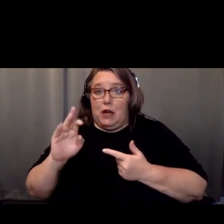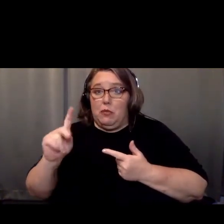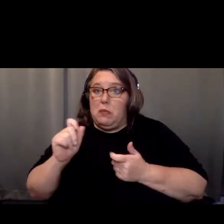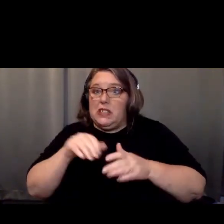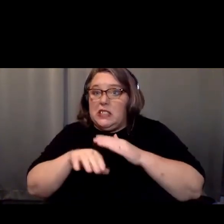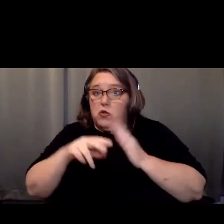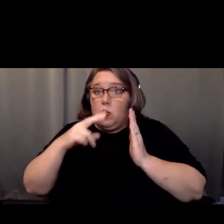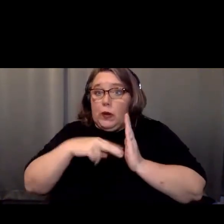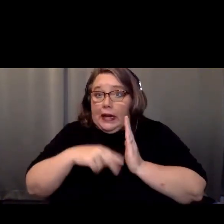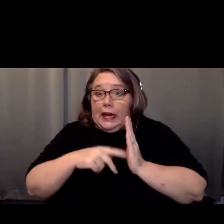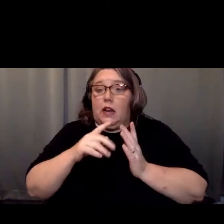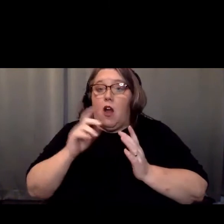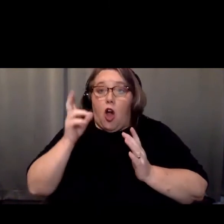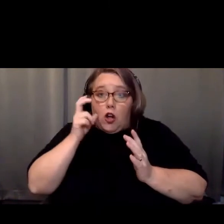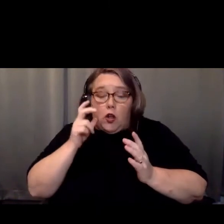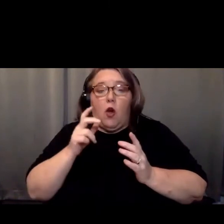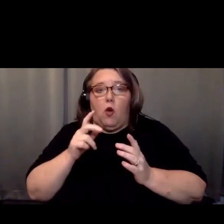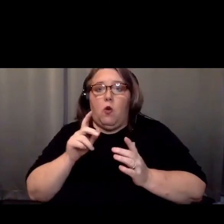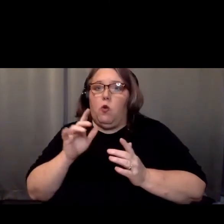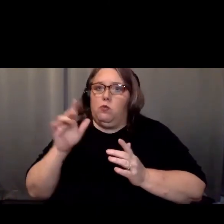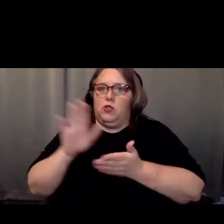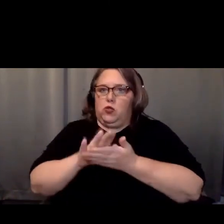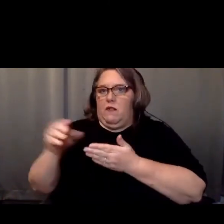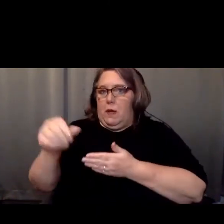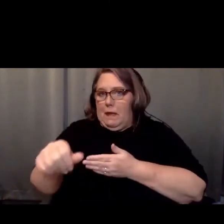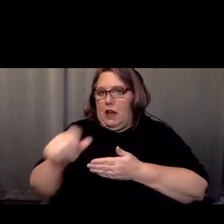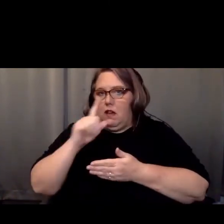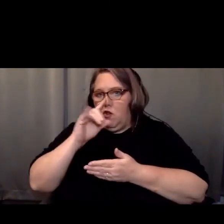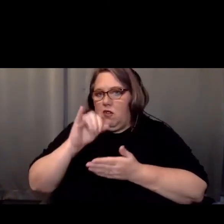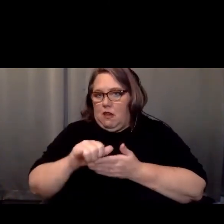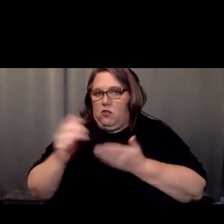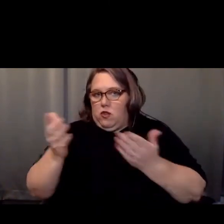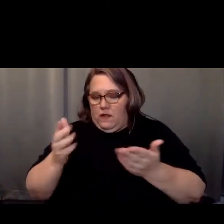the expenses of making textbooks accessible, that is their responsibility.